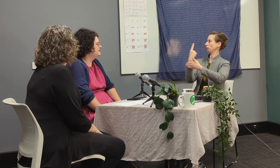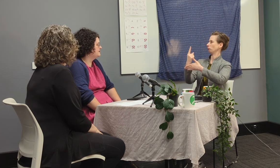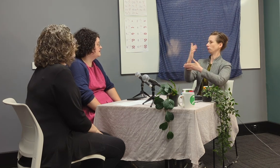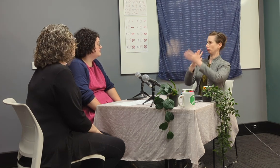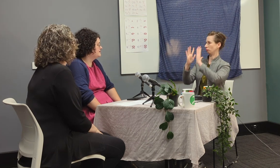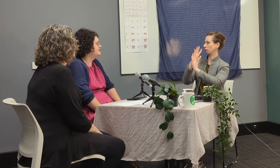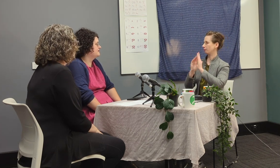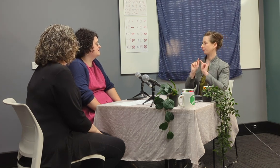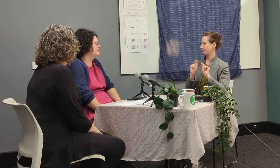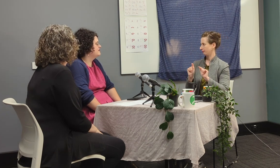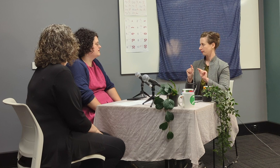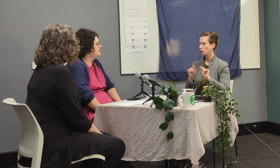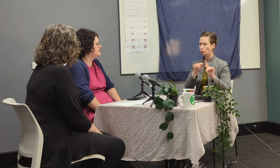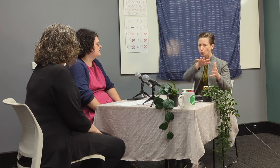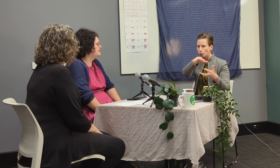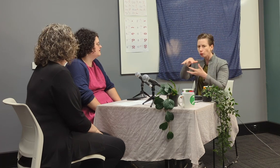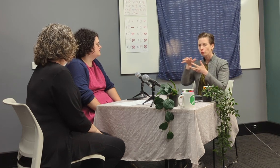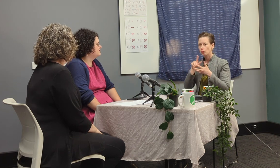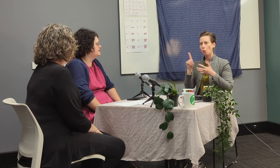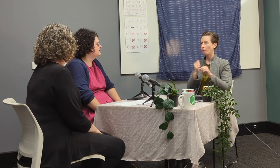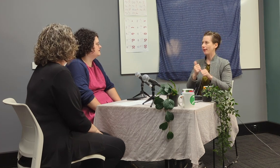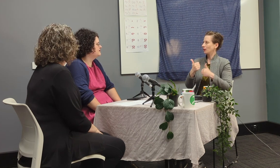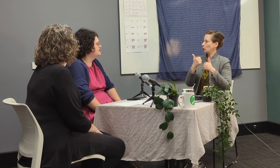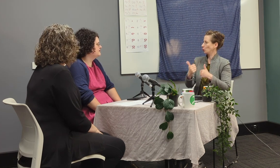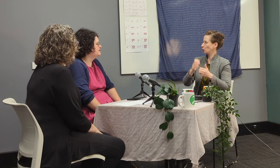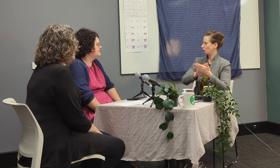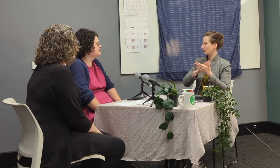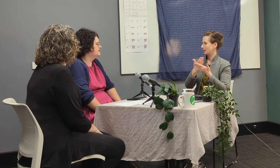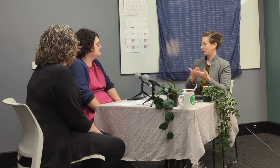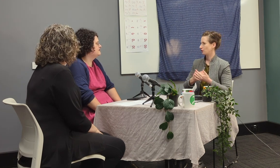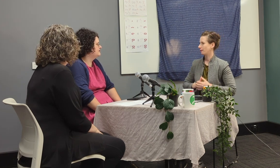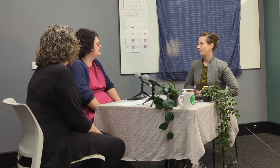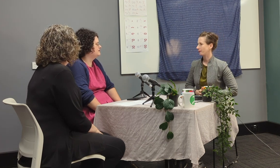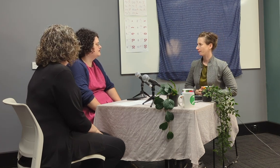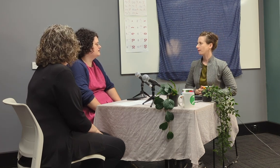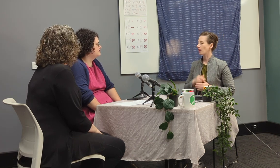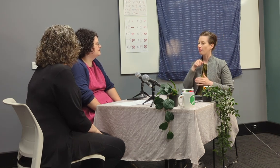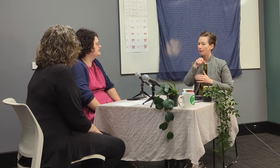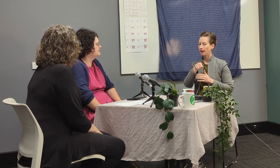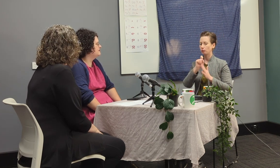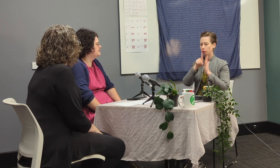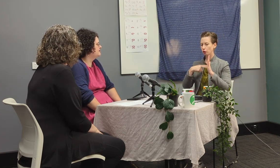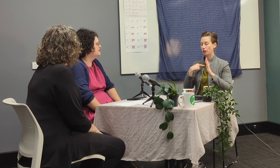and their translation abilities, and who would be the translators. We collected information about what would make a good translation.